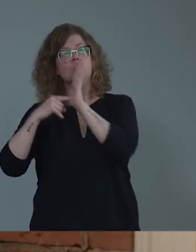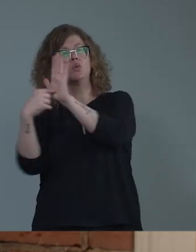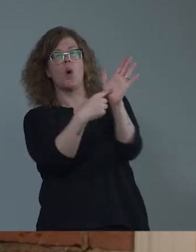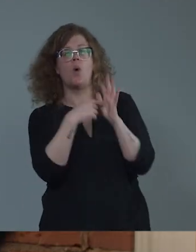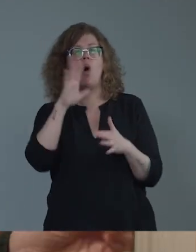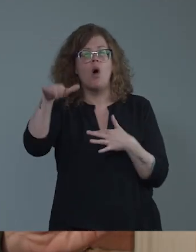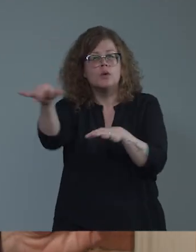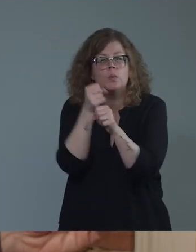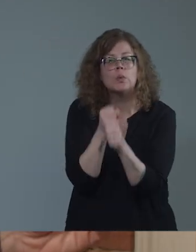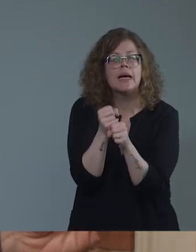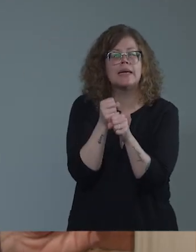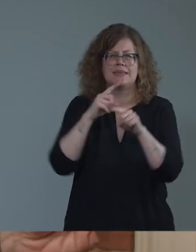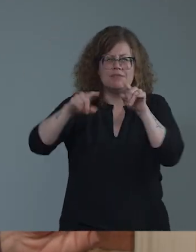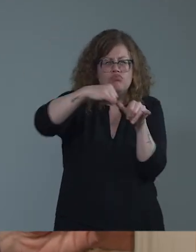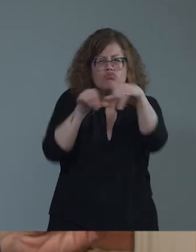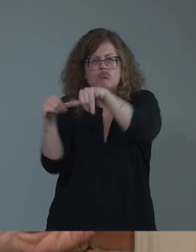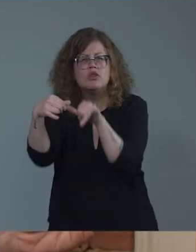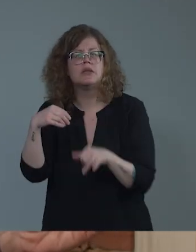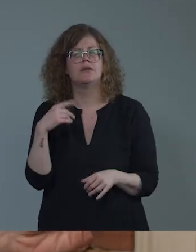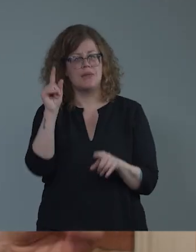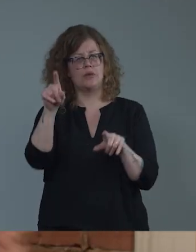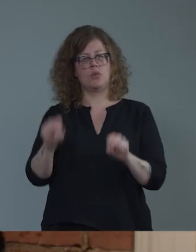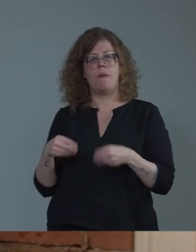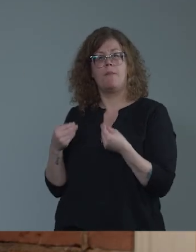that they're meeting all of those goals and objectives through their design, and they're